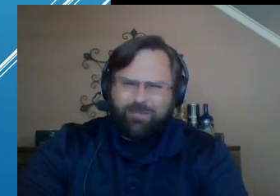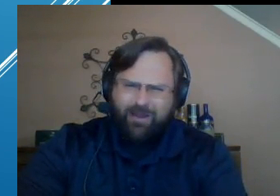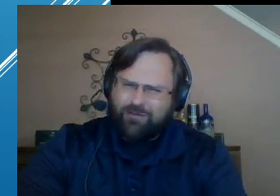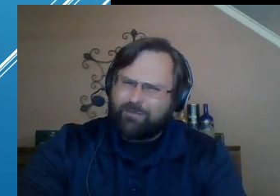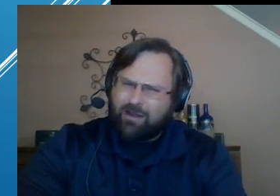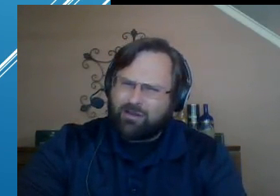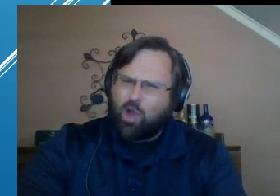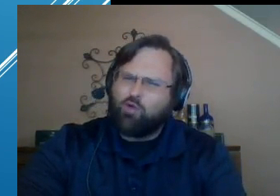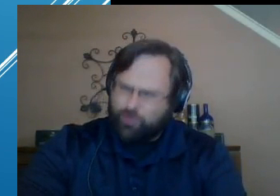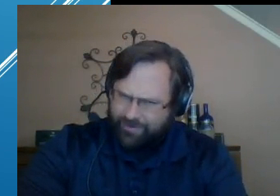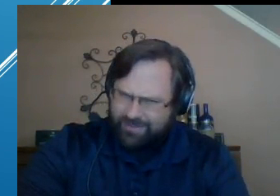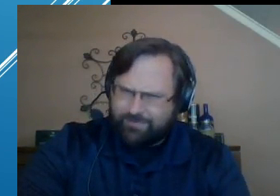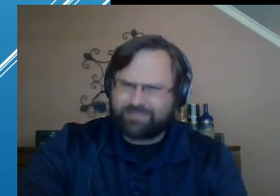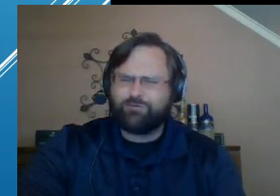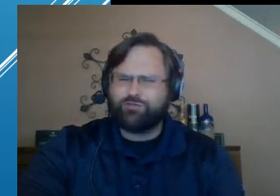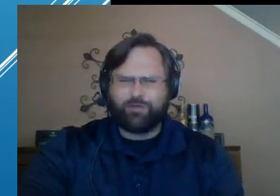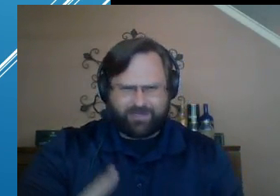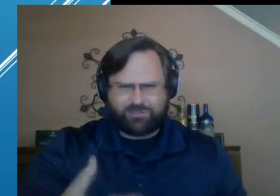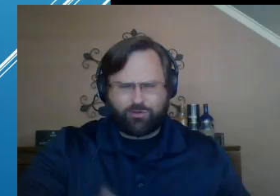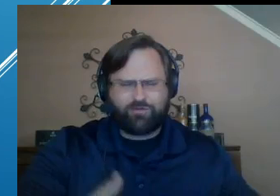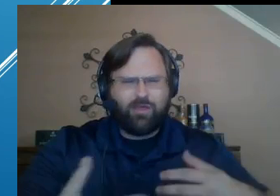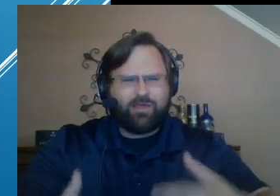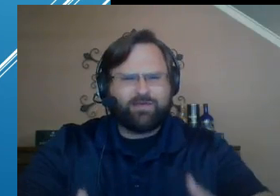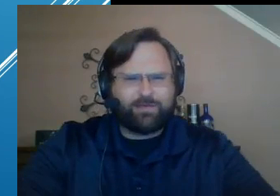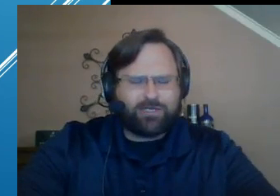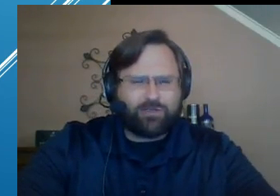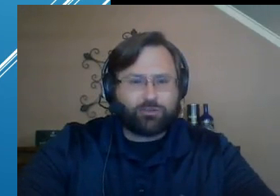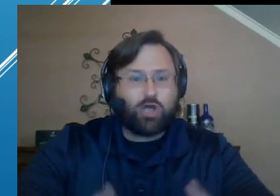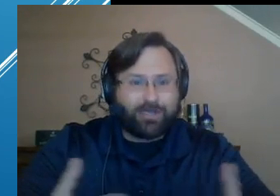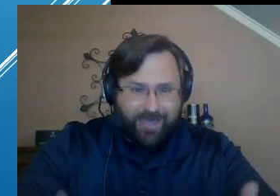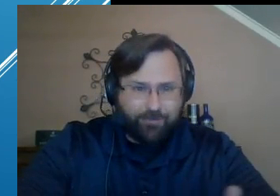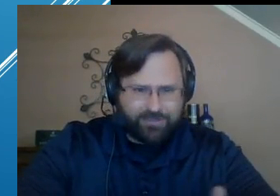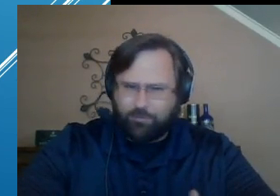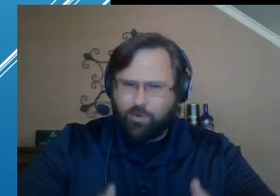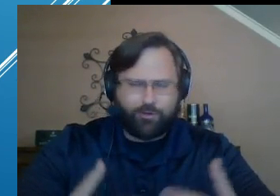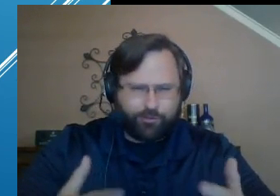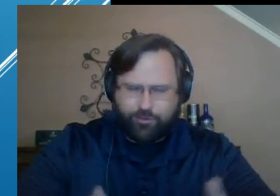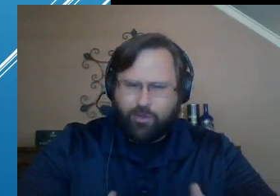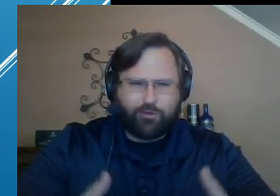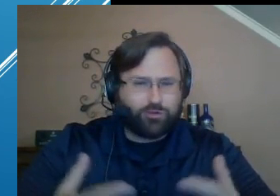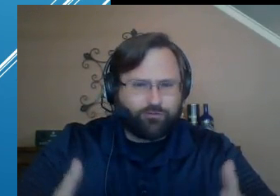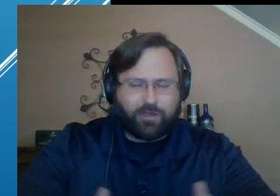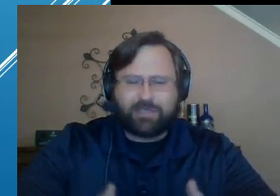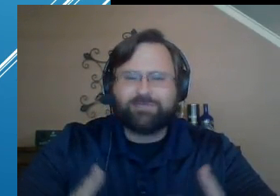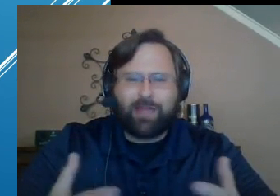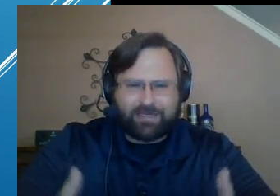be careful about overdoing this because if you do it it sort of gives the impression that you're talking down to someone or you're sort of explaining